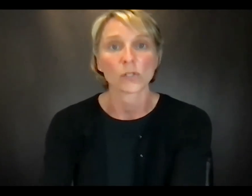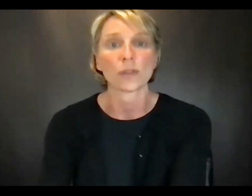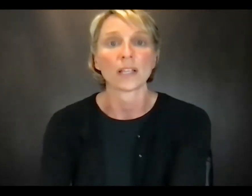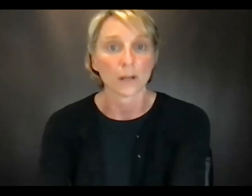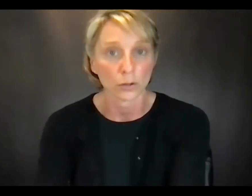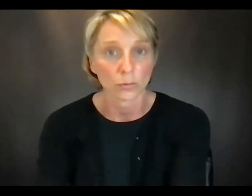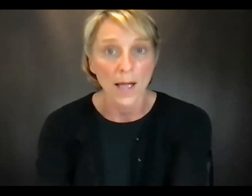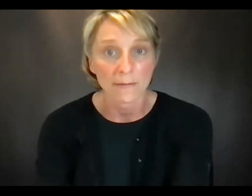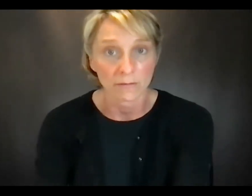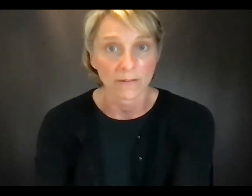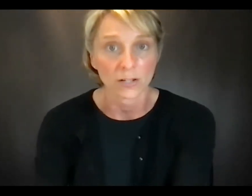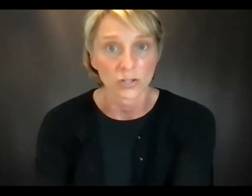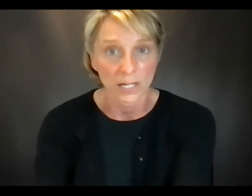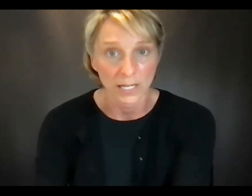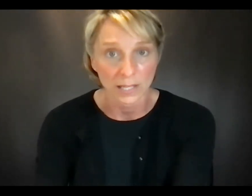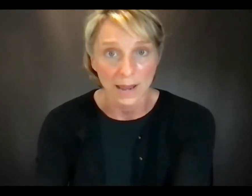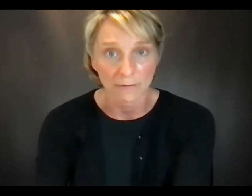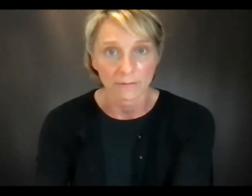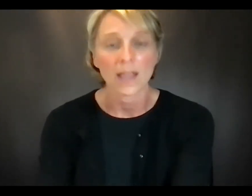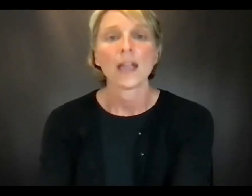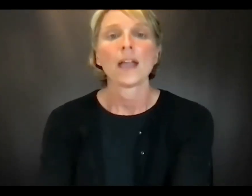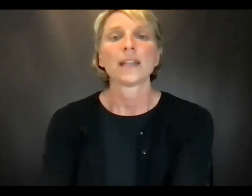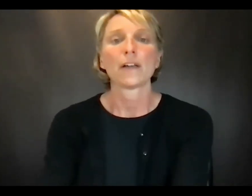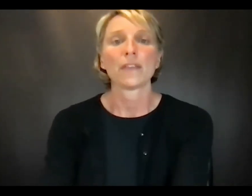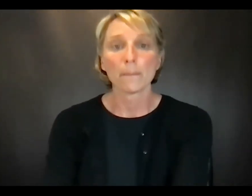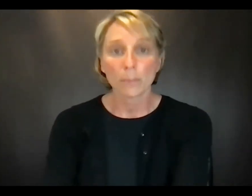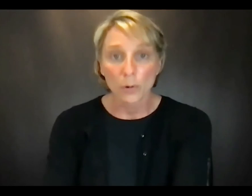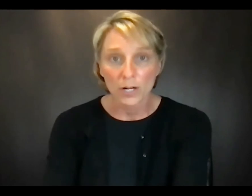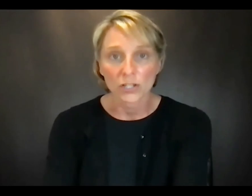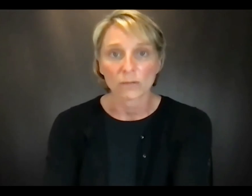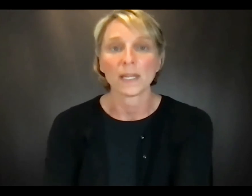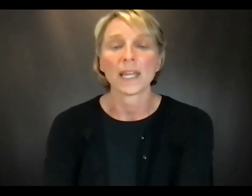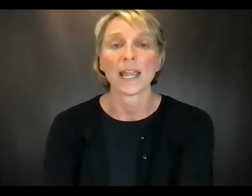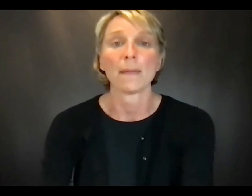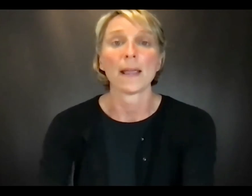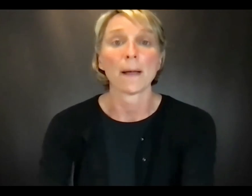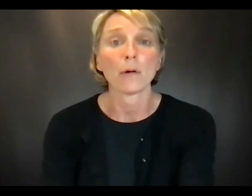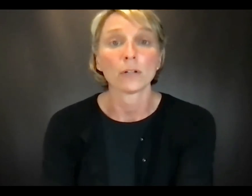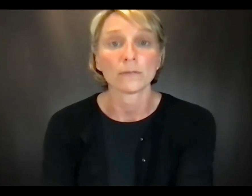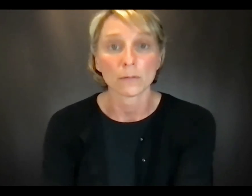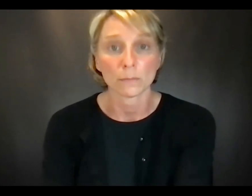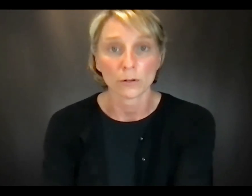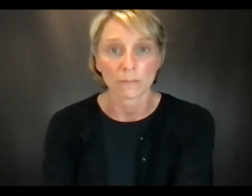that they could thrive and function in life. Now, that push became a powerful movement,